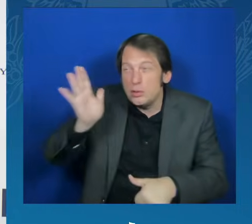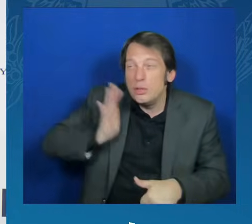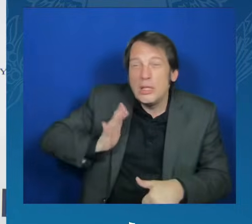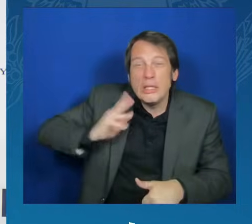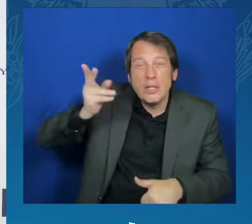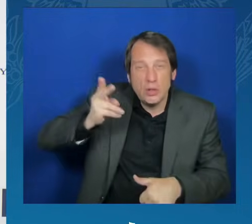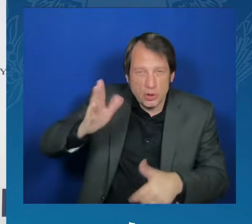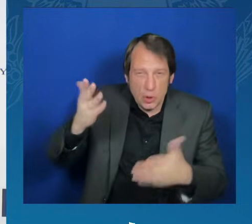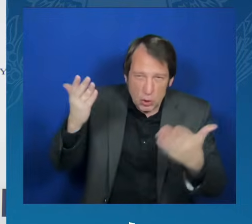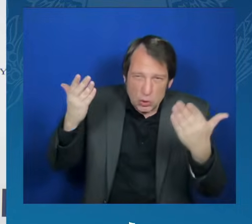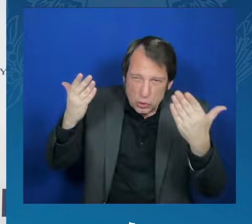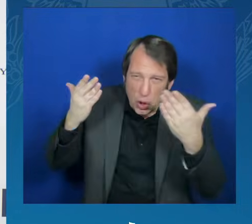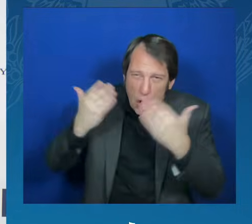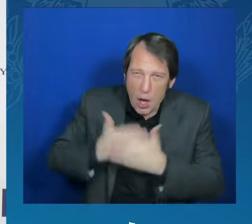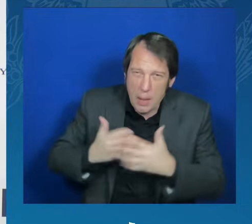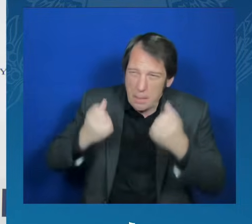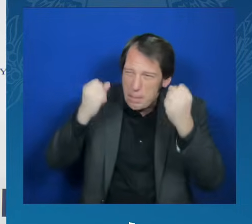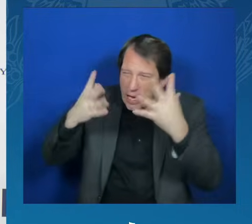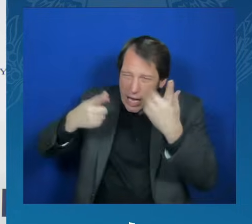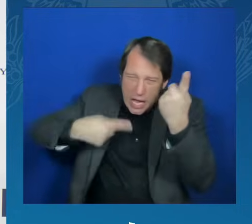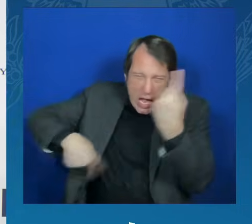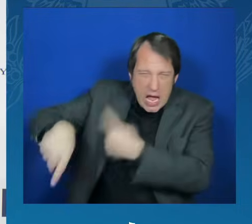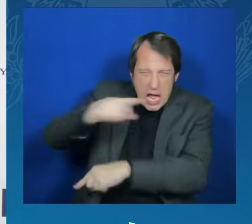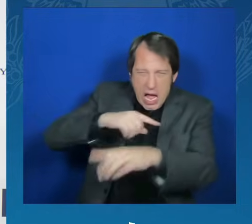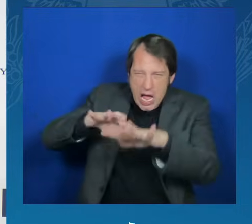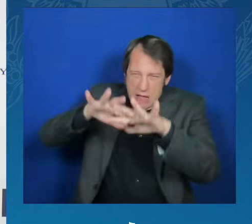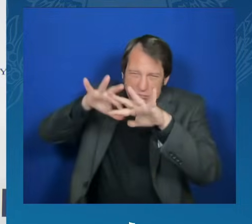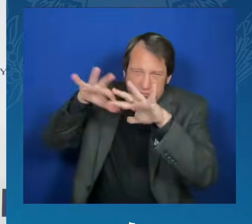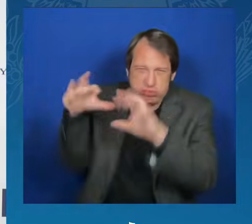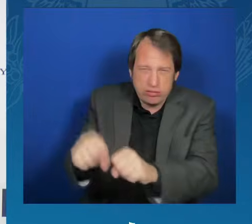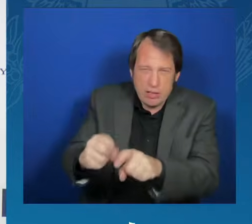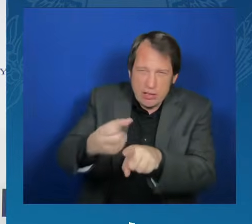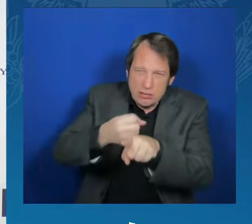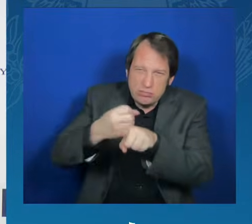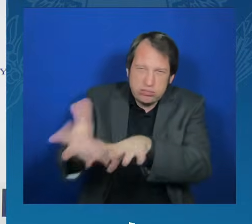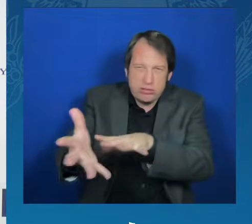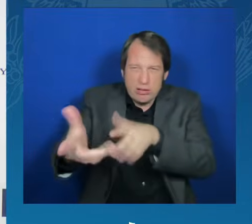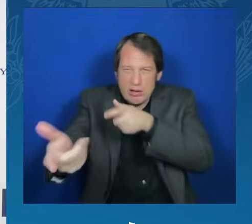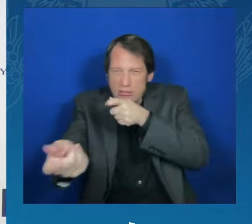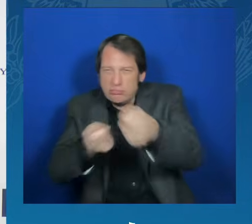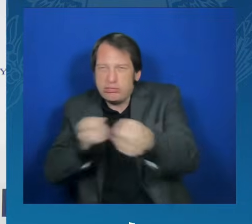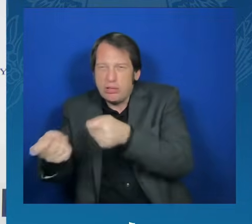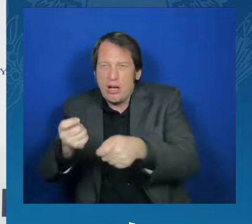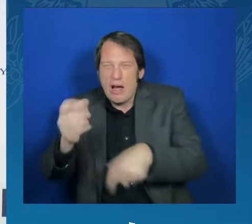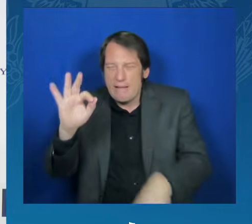and then America joined our allies in defense of freedom